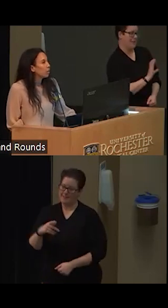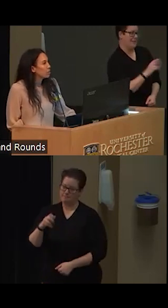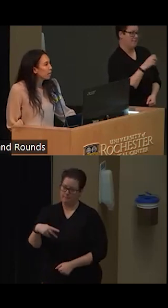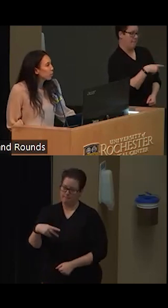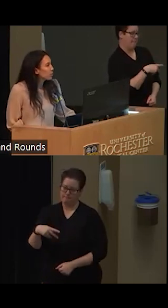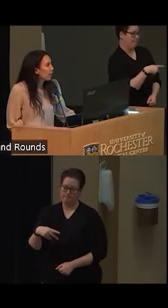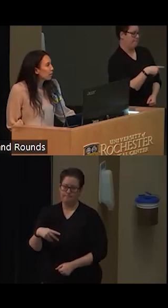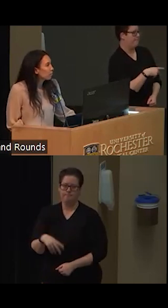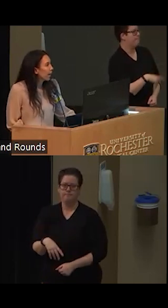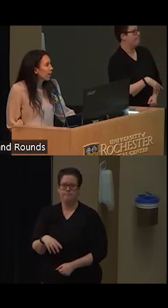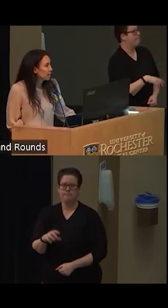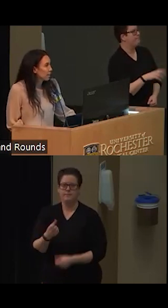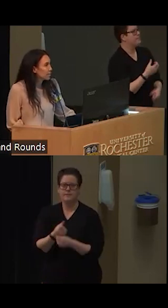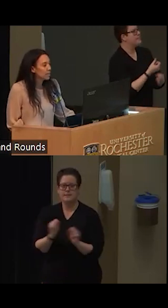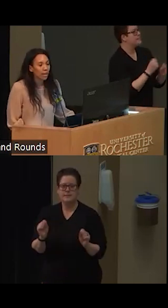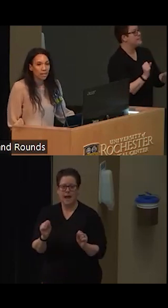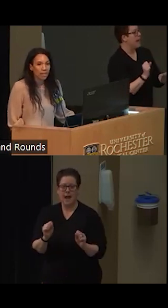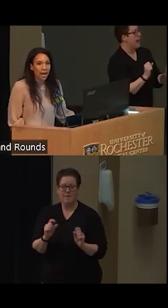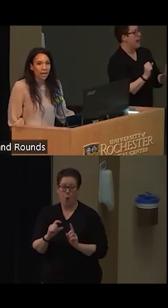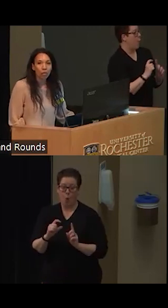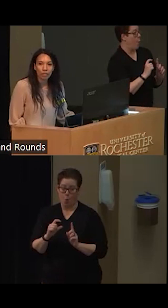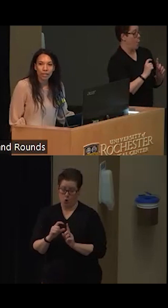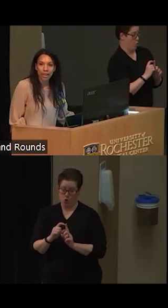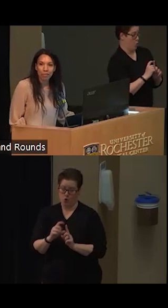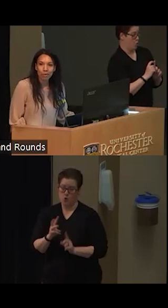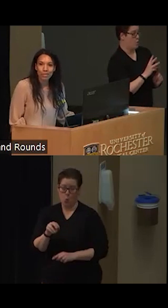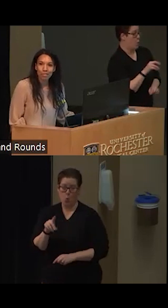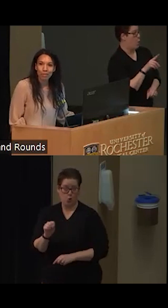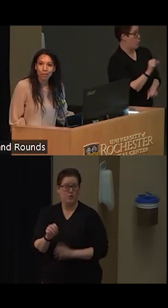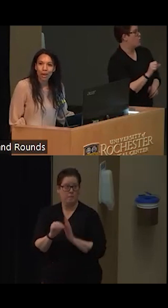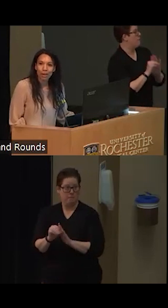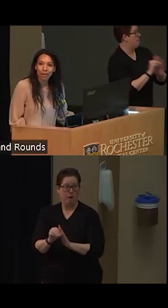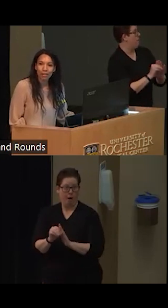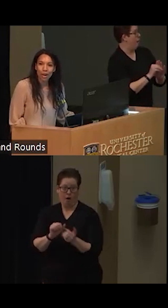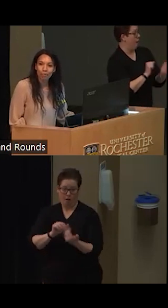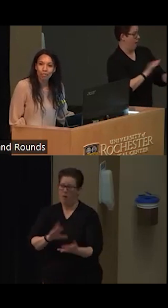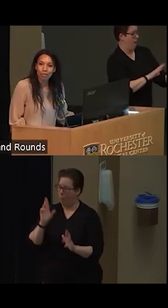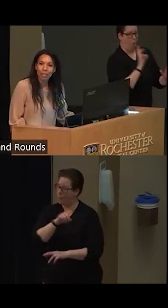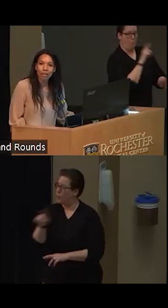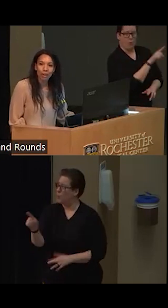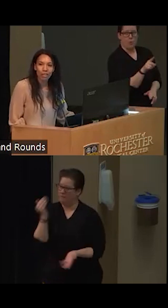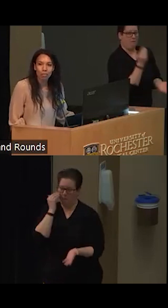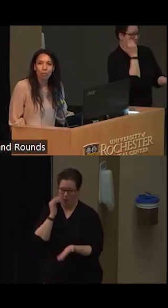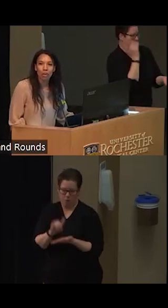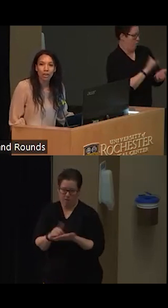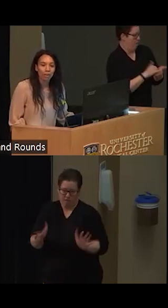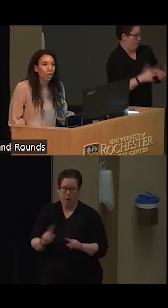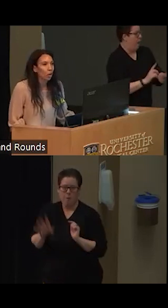our safewords model of practice that hopefully most of you are familiar with but we'll talk about